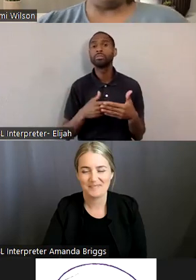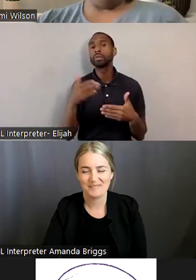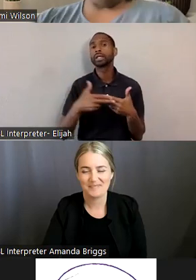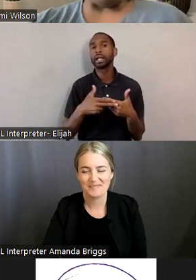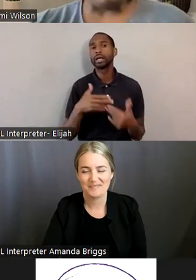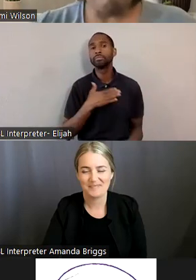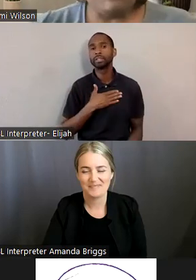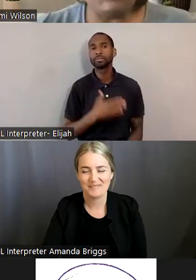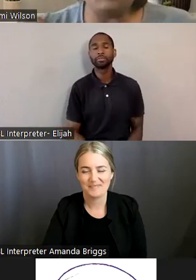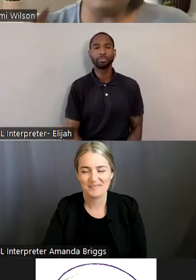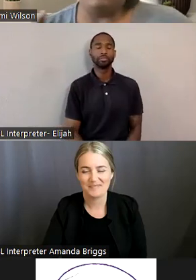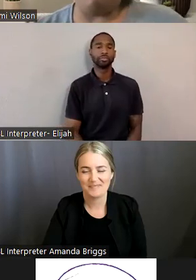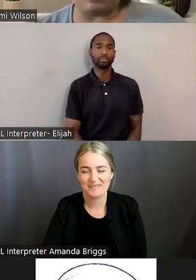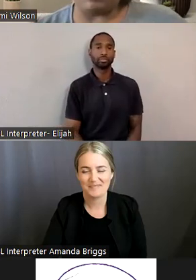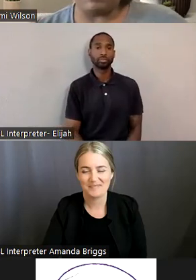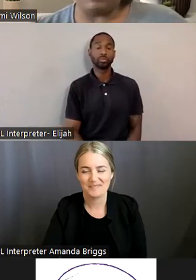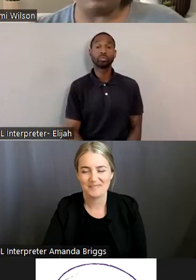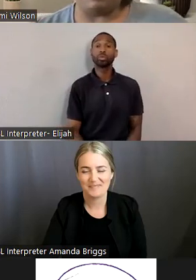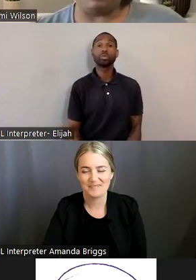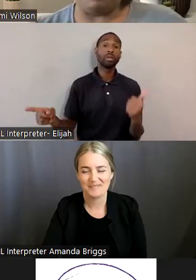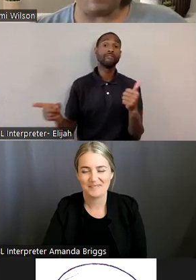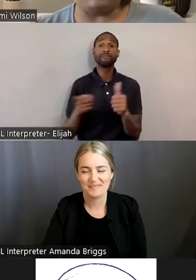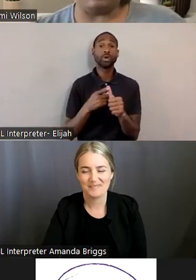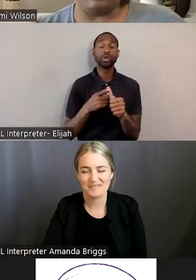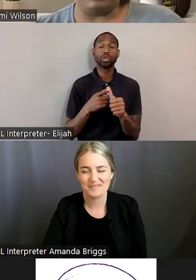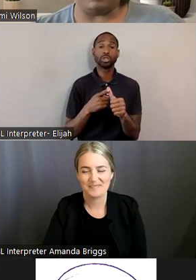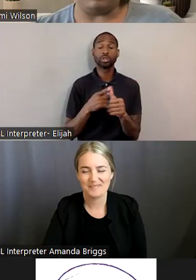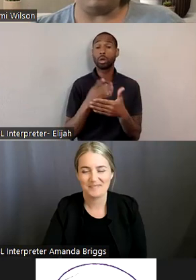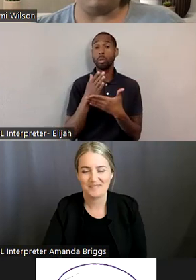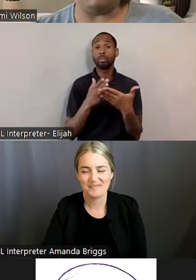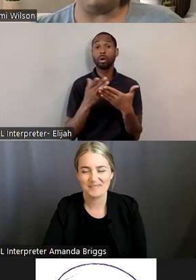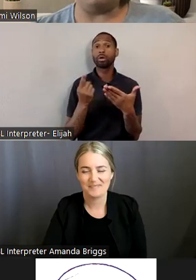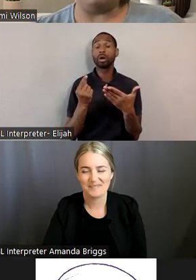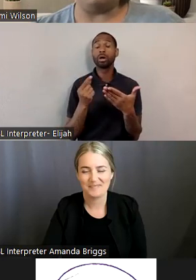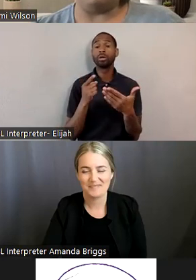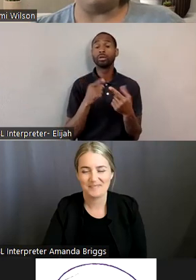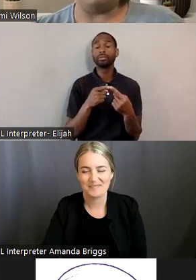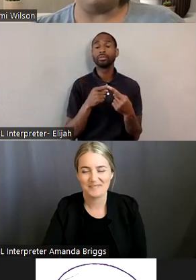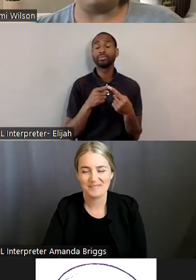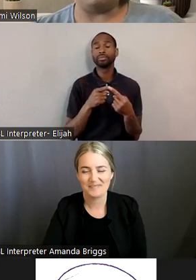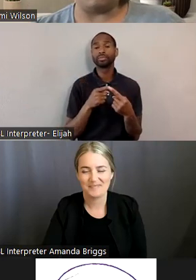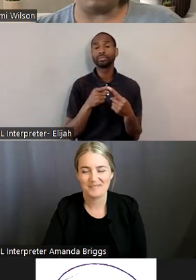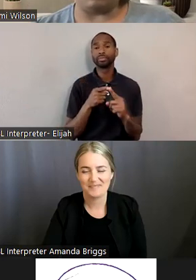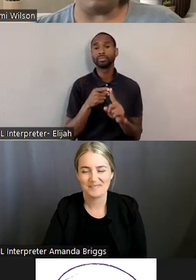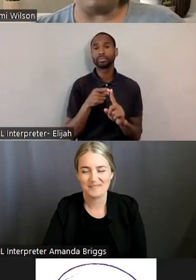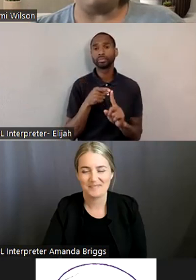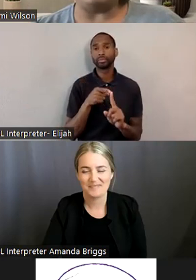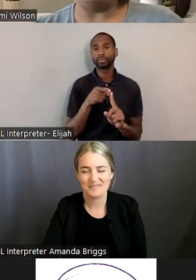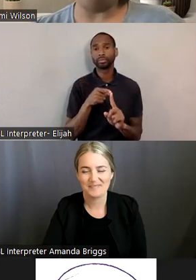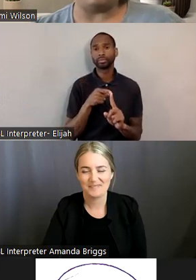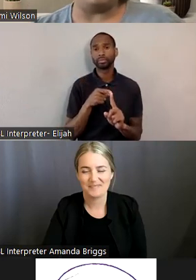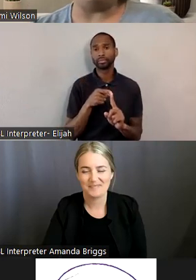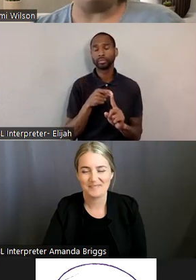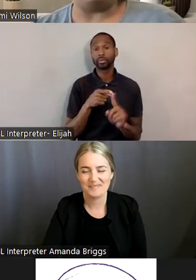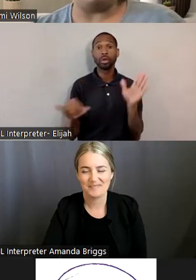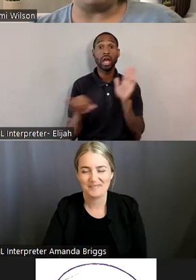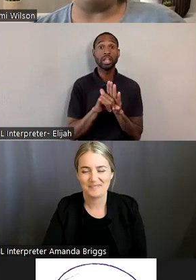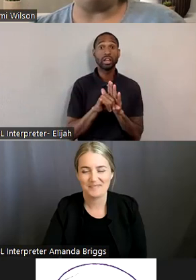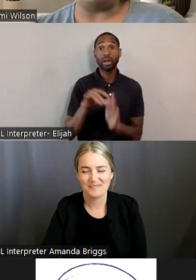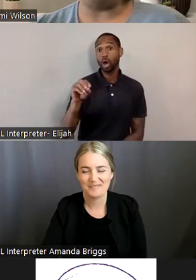Thank you. So one of the first pieces of identifying in a potential overdose